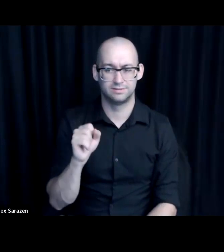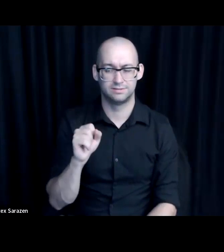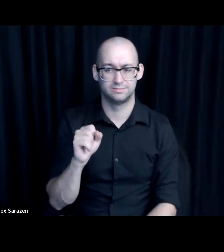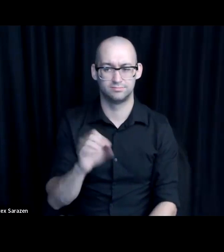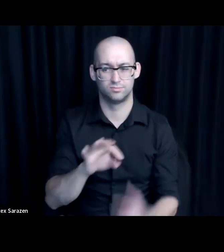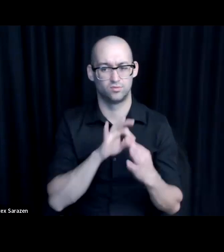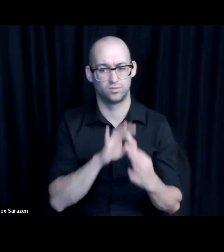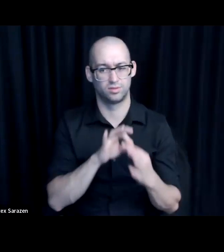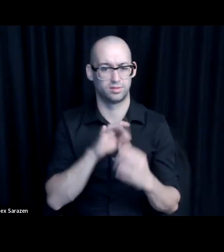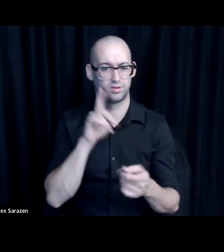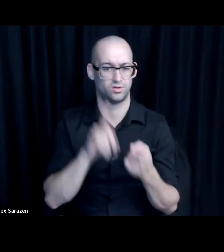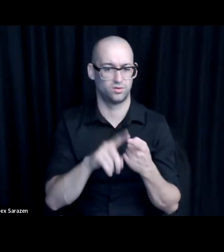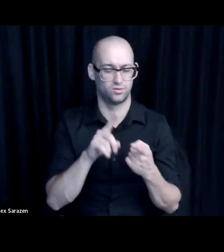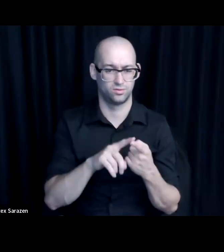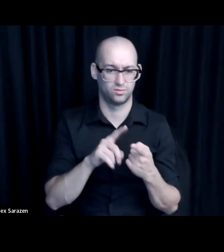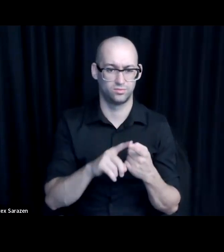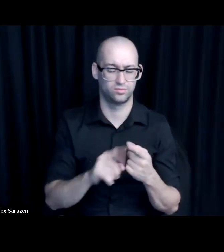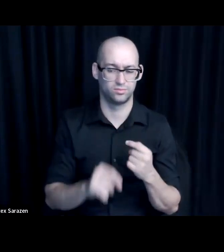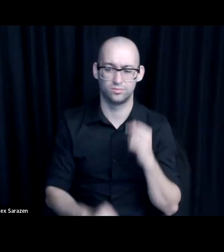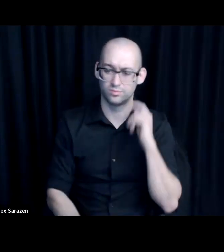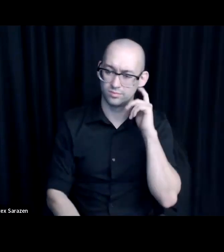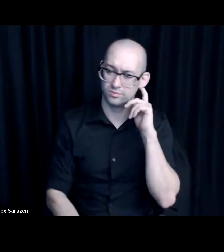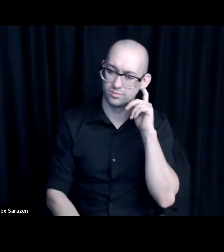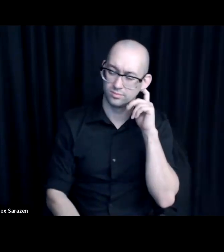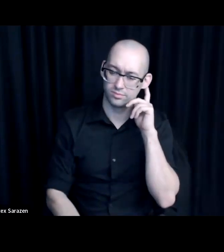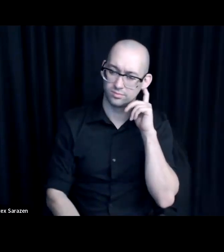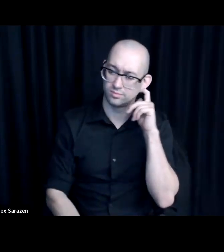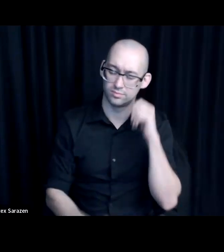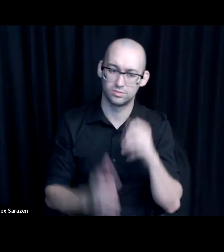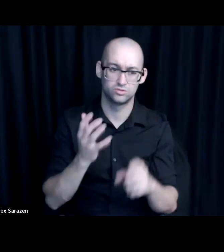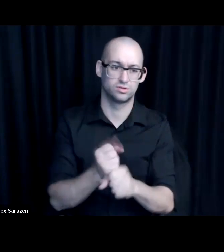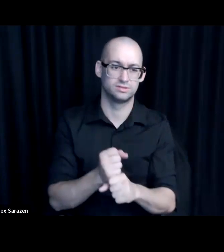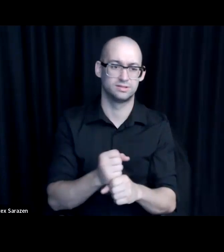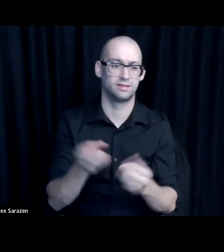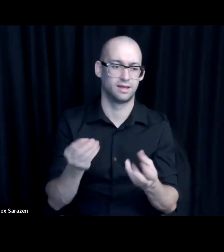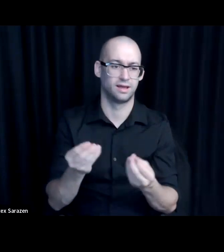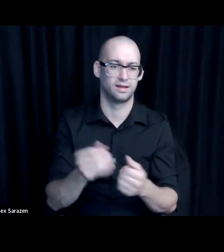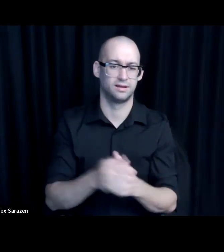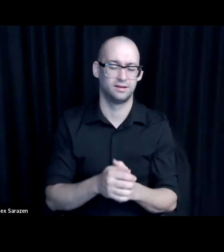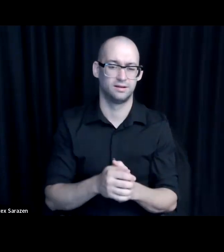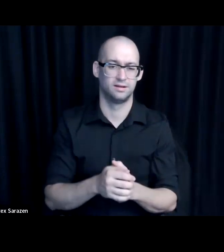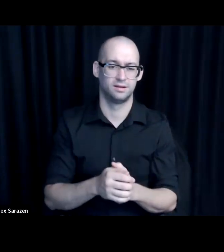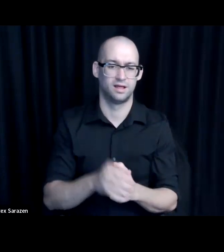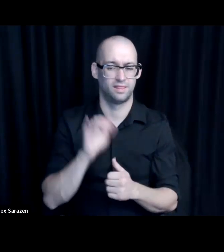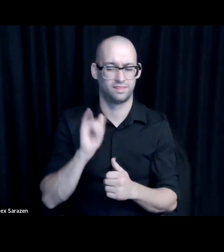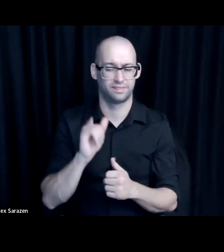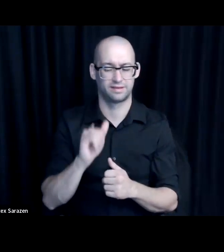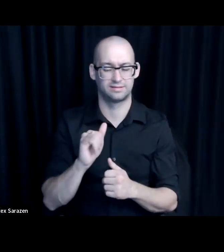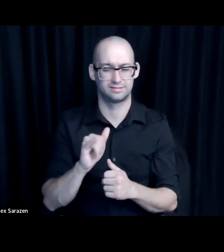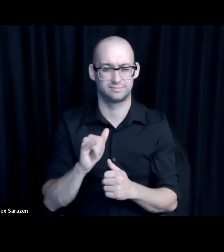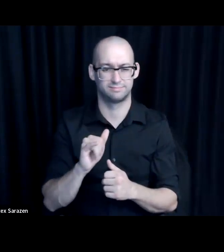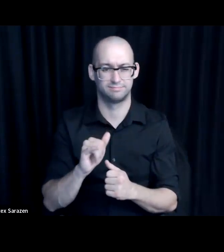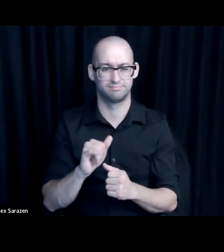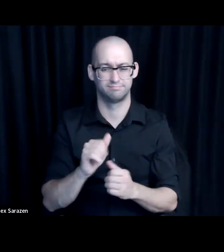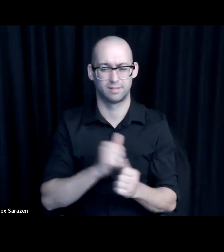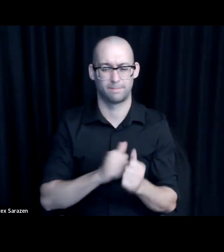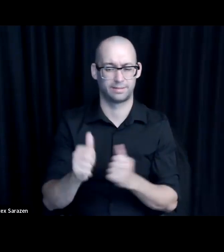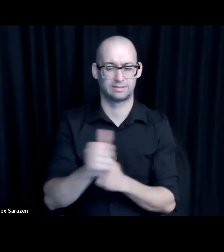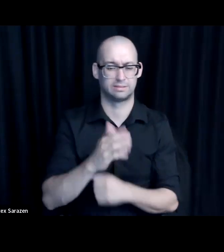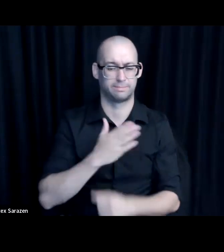you know, trust lands and land allotment that exceeds my my knowledge base. I'm we're happy